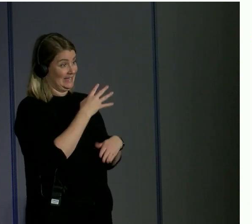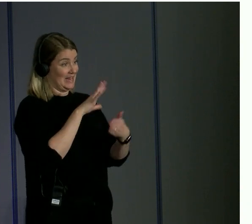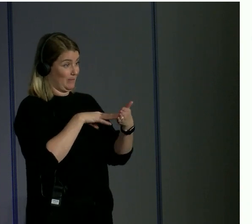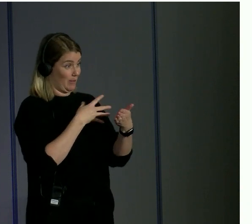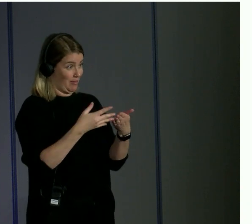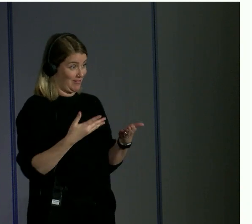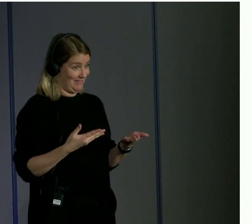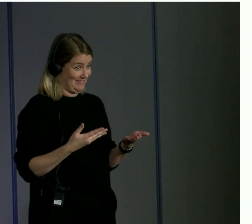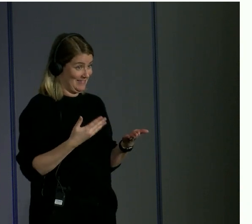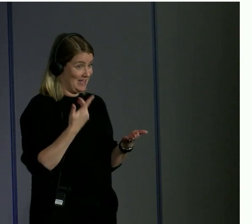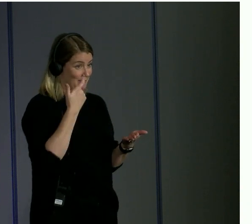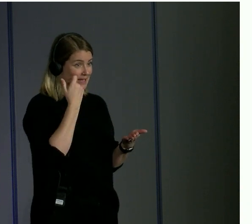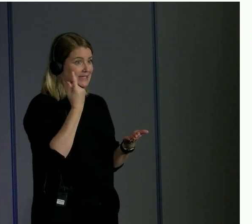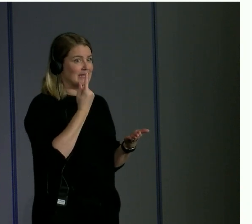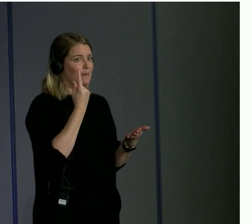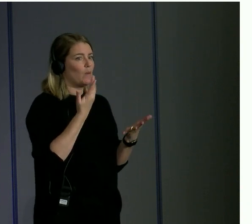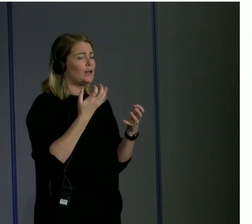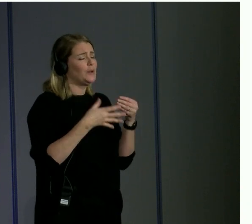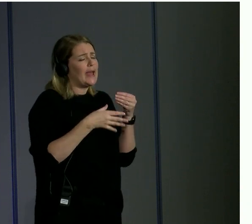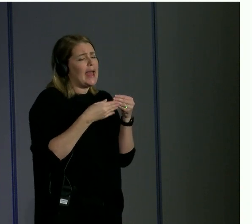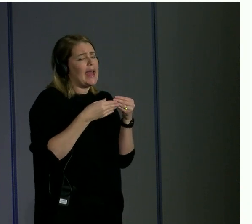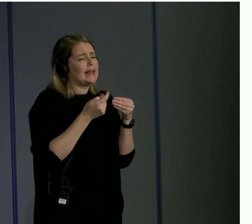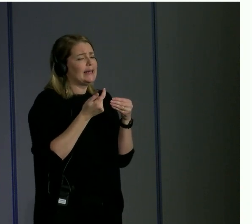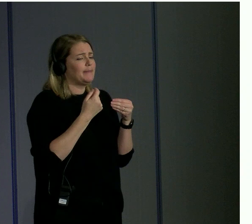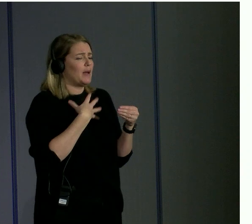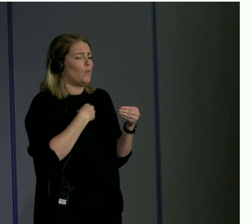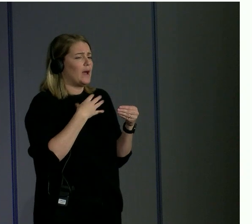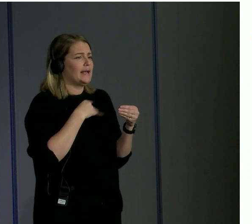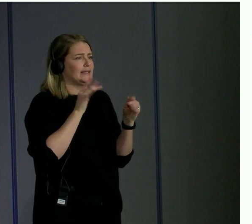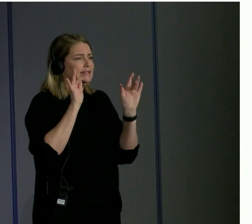Because someone wanted to add a little white space between the sections.